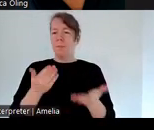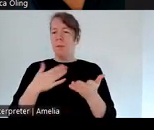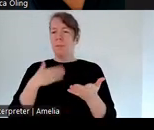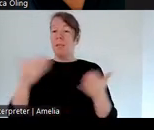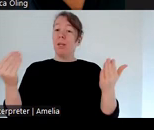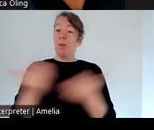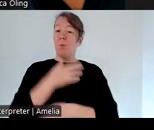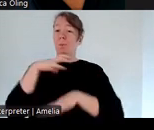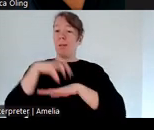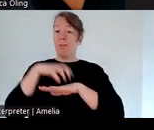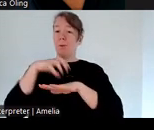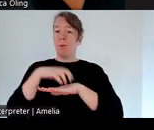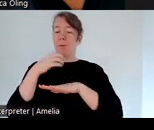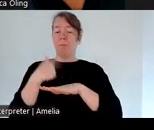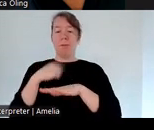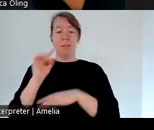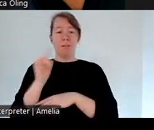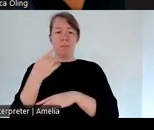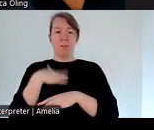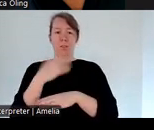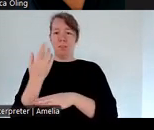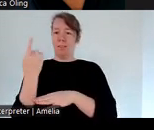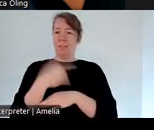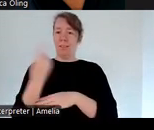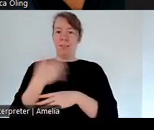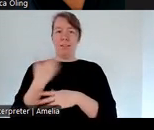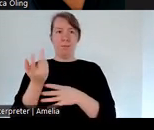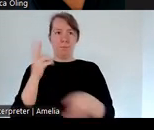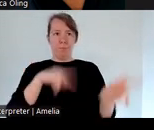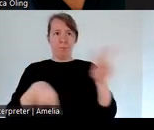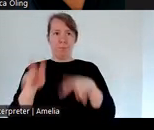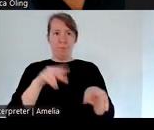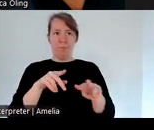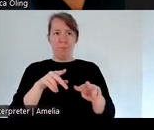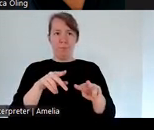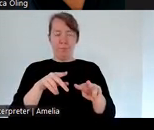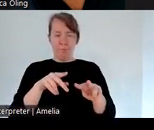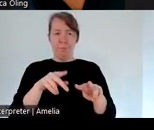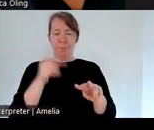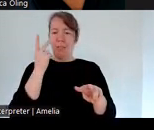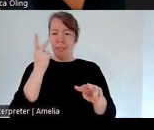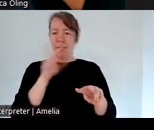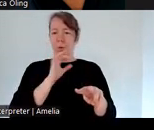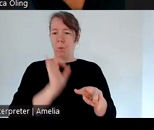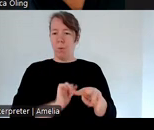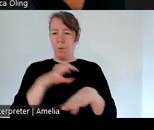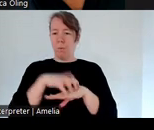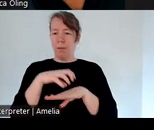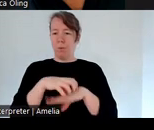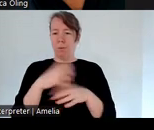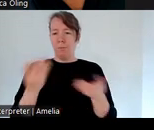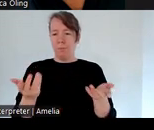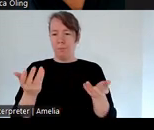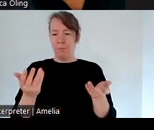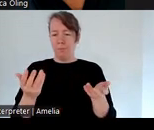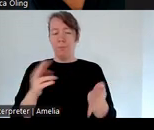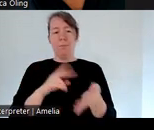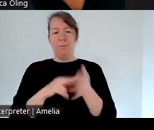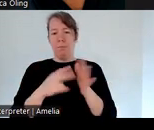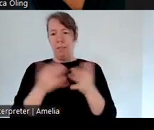and the date on this makes it clear that this is the old platform. That's sort of a little bit of a, okay, we need to do a deeper dive on this more quickly.